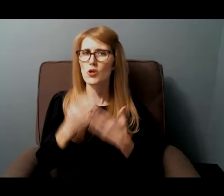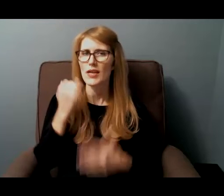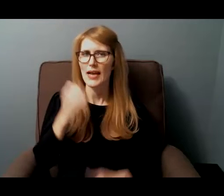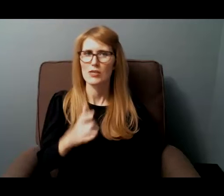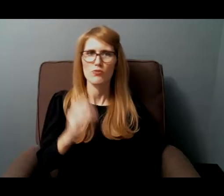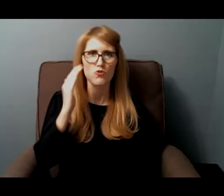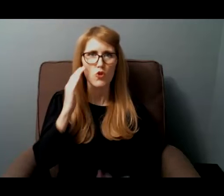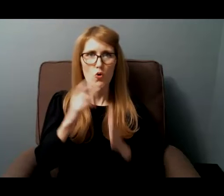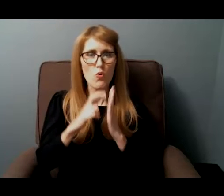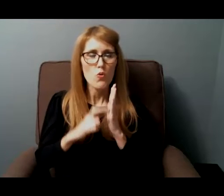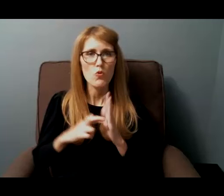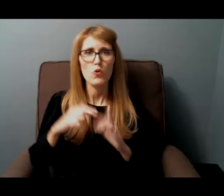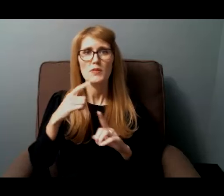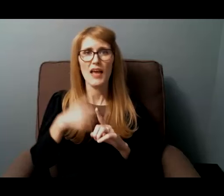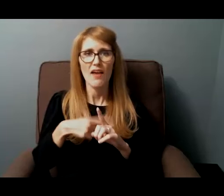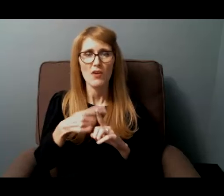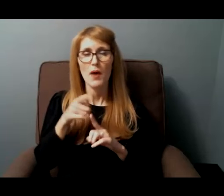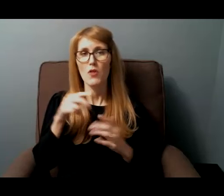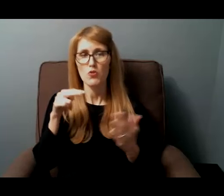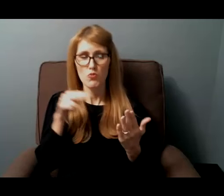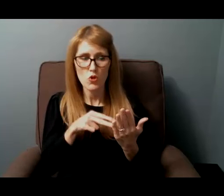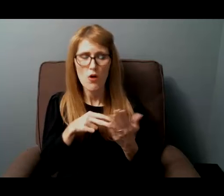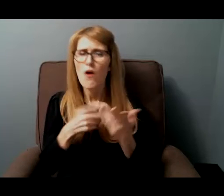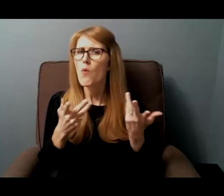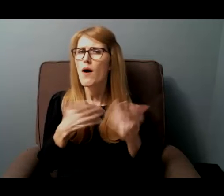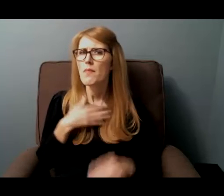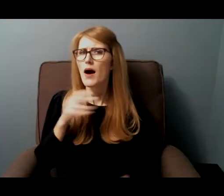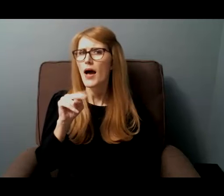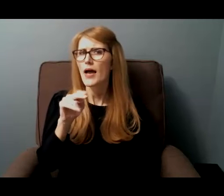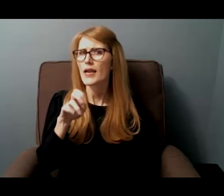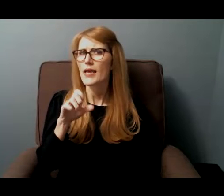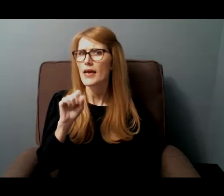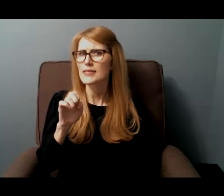looking to see what was my net earnings from self employment this month? How did that compare to